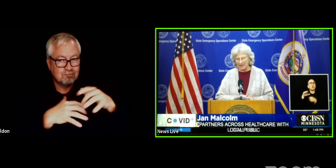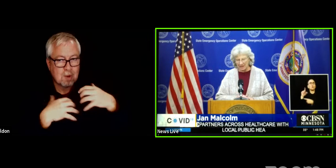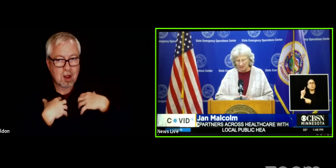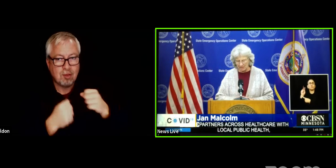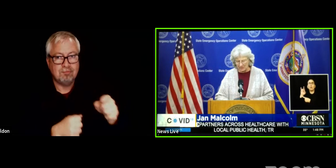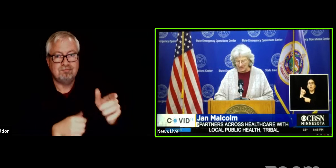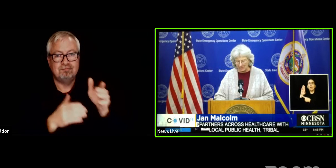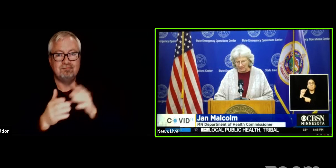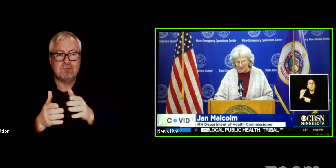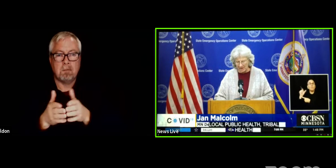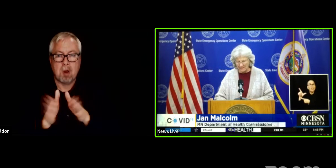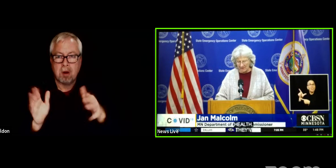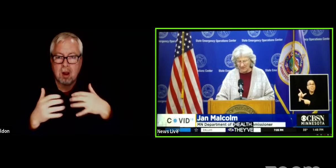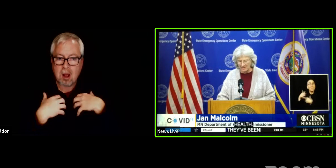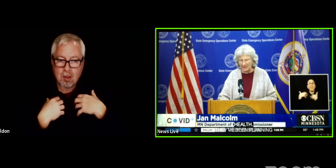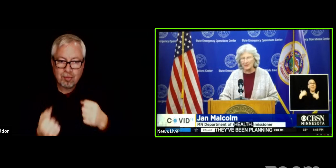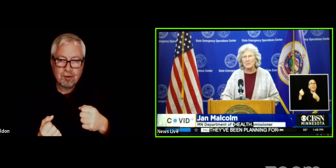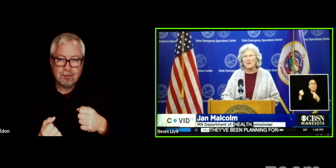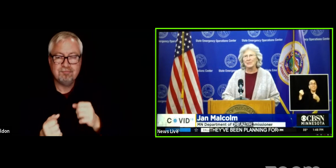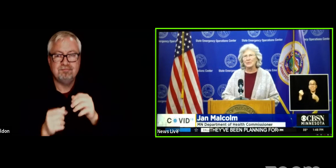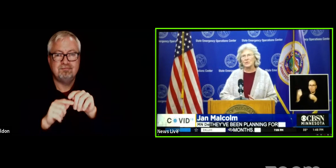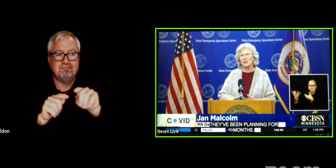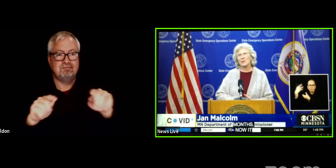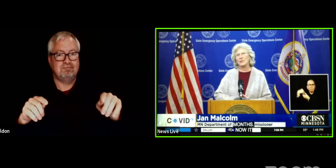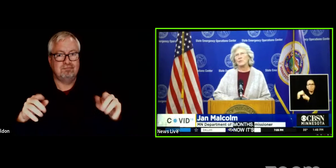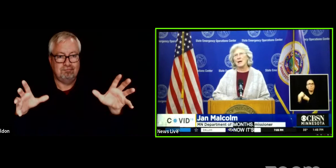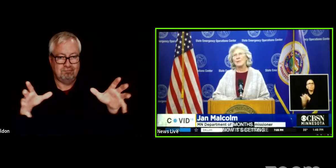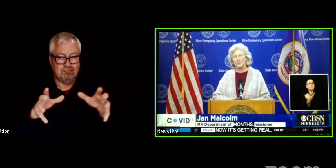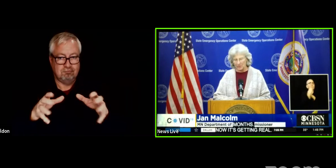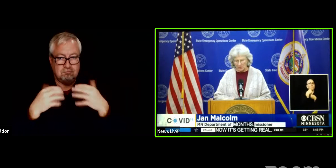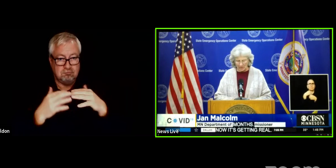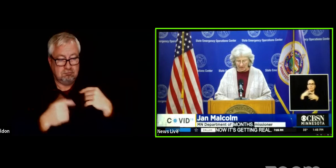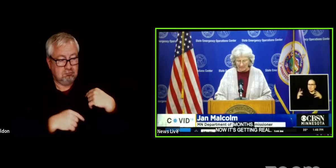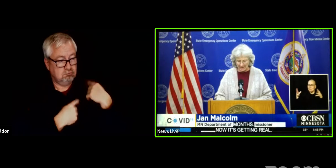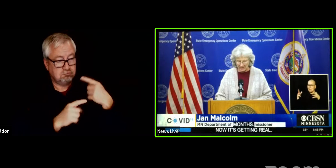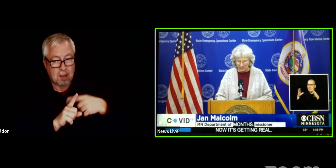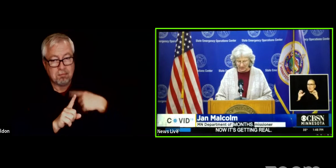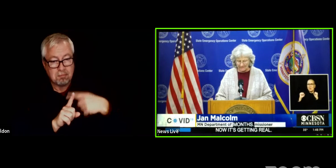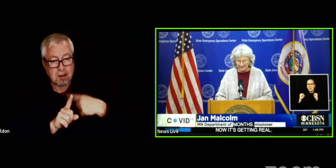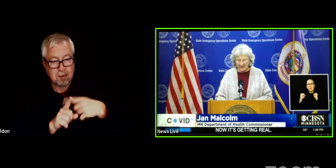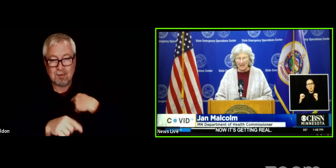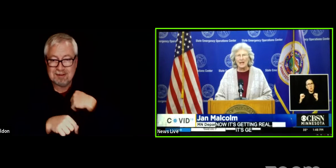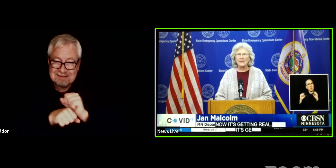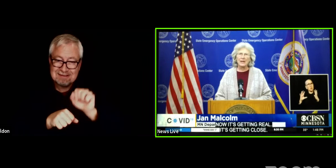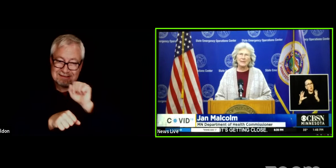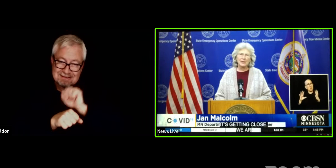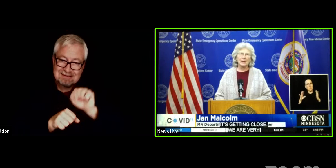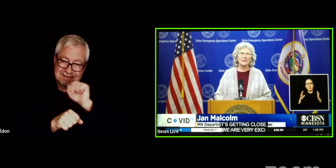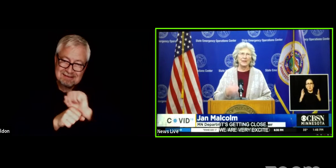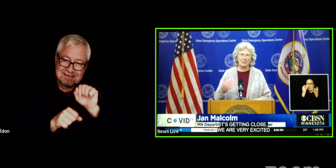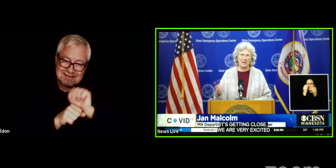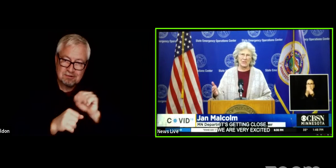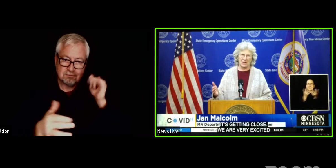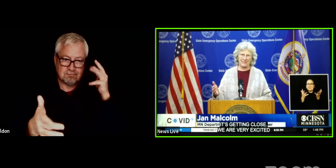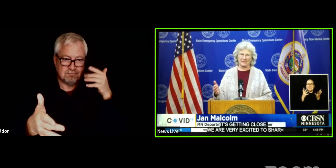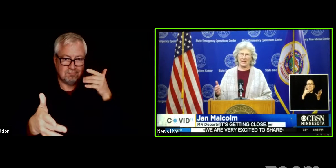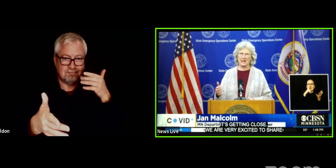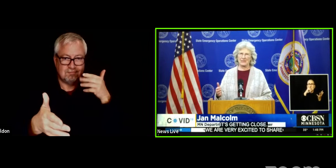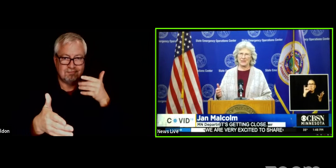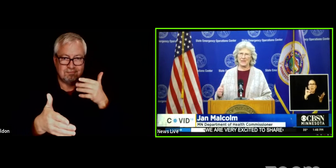IT'S GETTING CLOSE AND WE'RE VERY, VERY EXCITED TO BE ABLE TO SHARE WITH YOU HOW THIS IS GOING TO WORK IN MINNESOTA. AND THE GOVERNOR HAS DONE A GREAT JOB OF LAYING OUT SOME OF